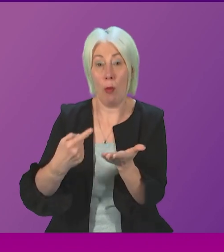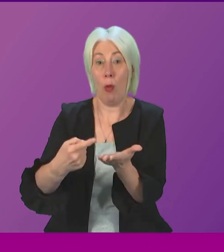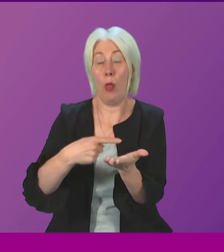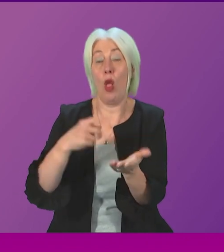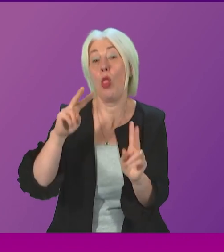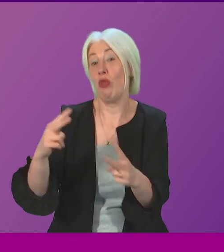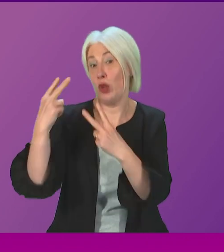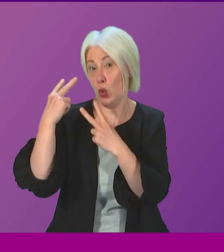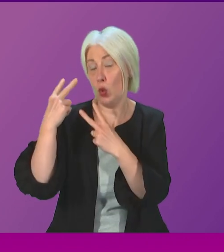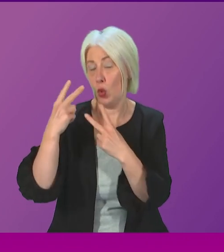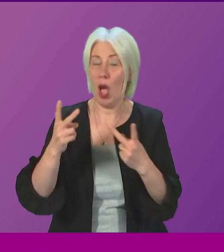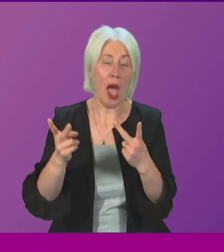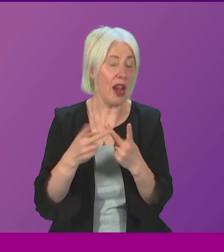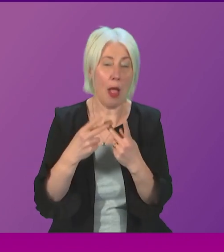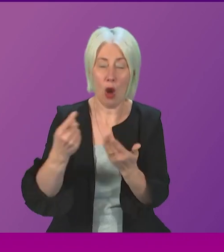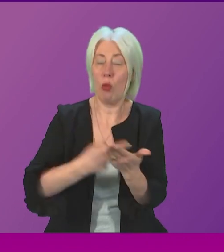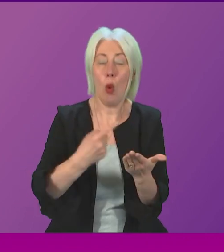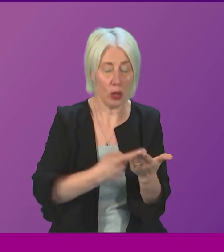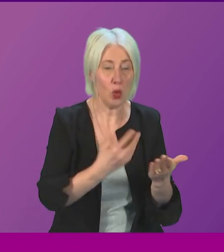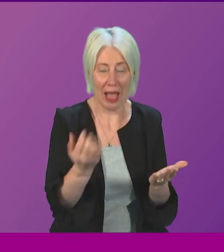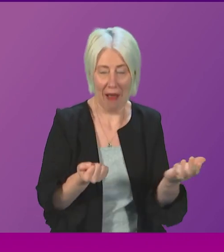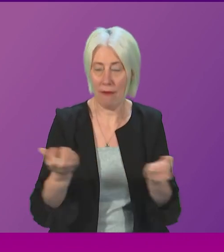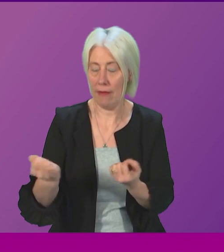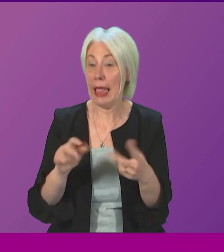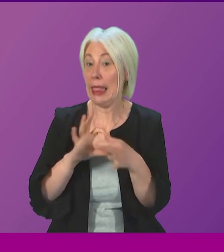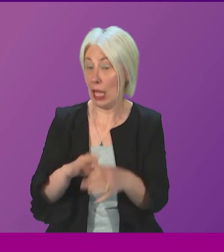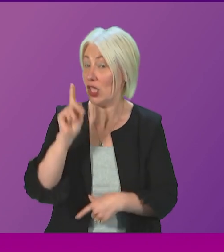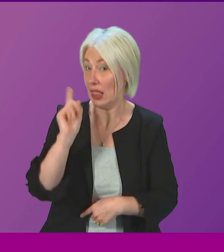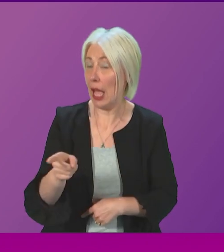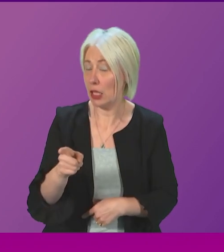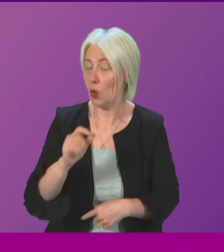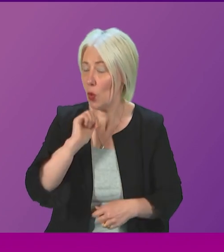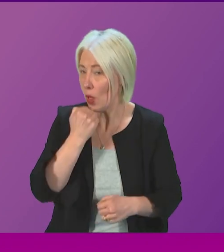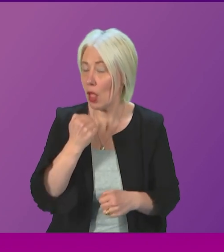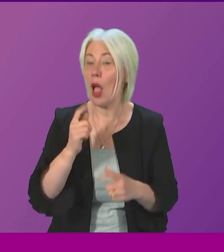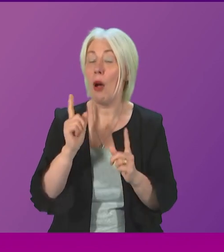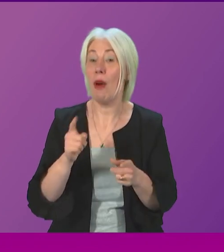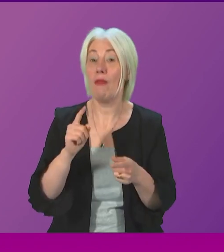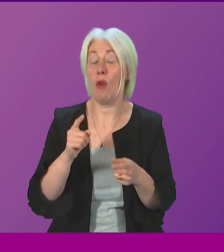review and various HMICS reports in that regard, but I welcome the statement from the chief constable.